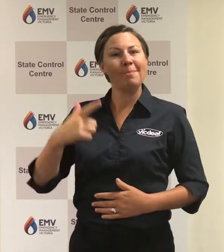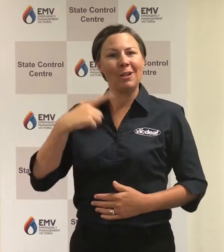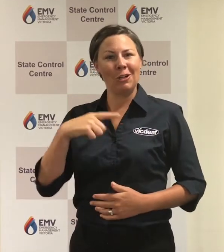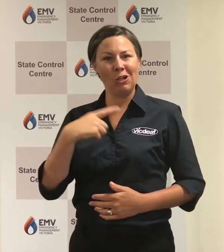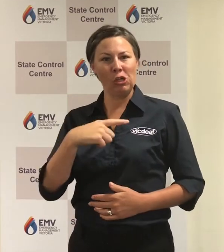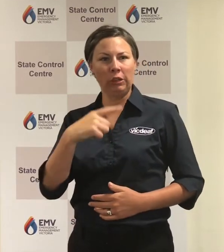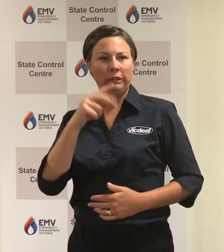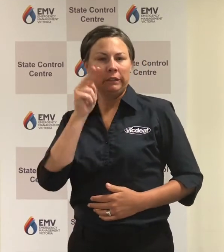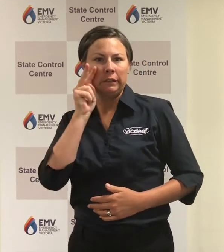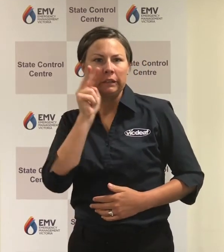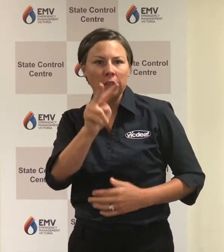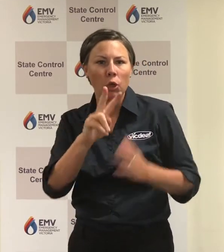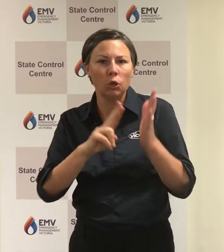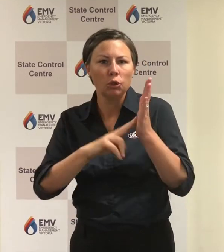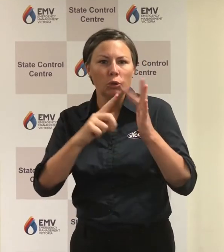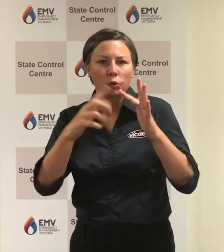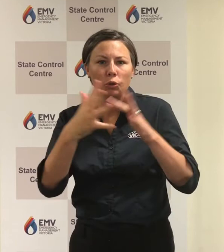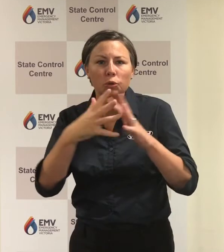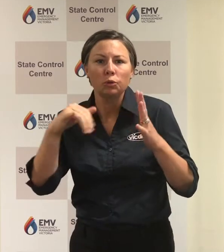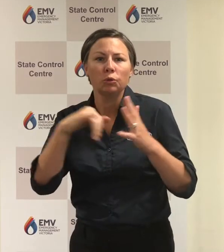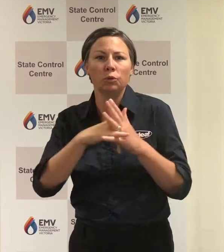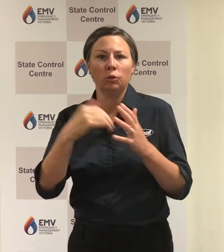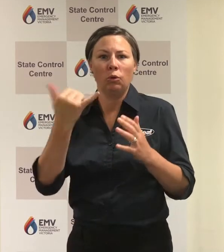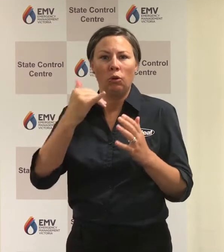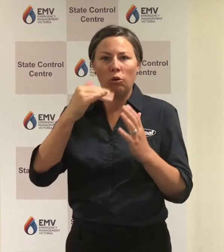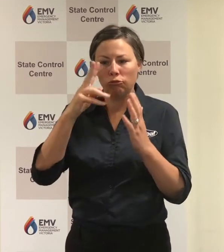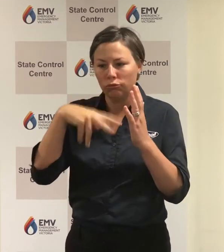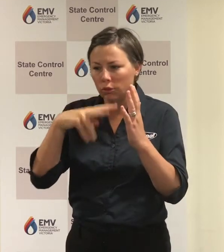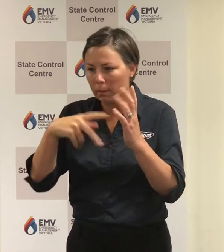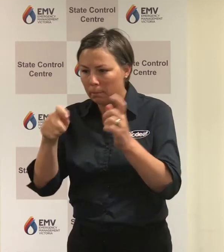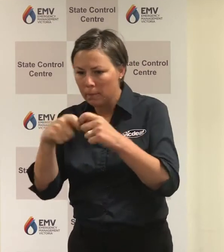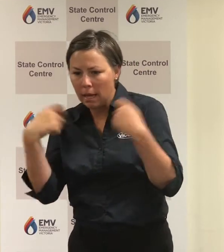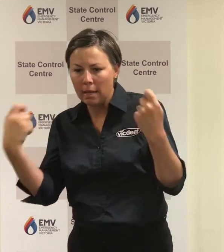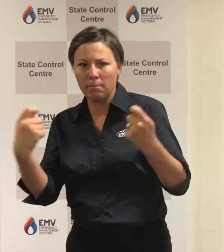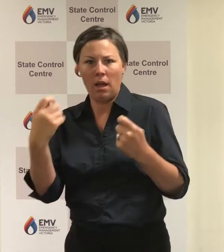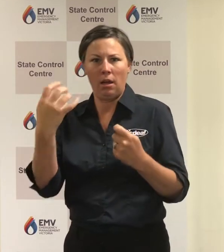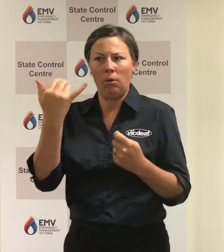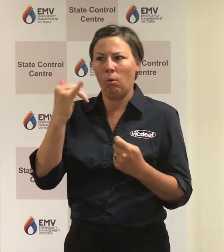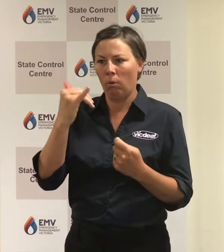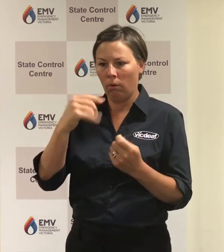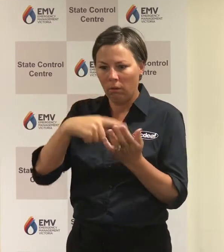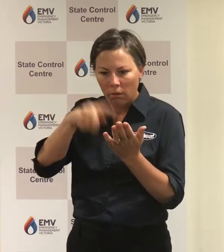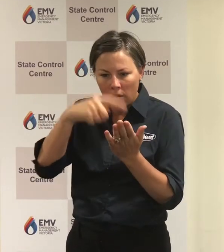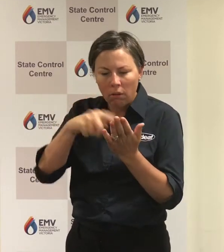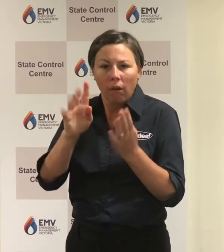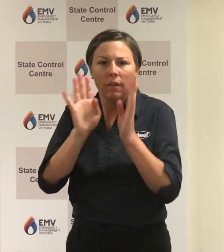heard the news and become aware of the story in all sorts of ways.